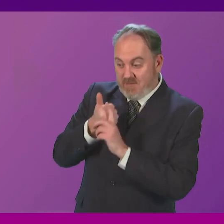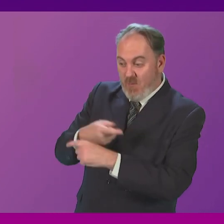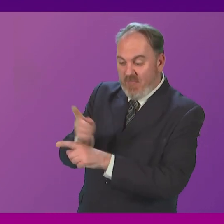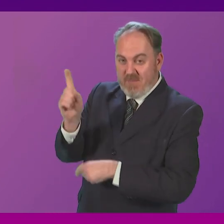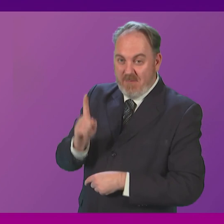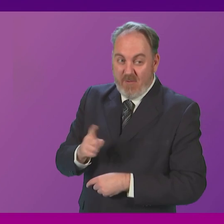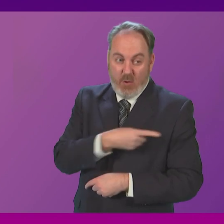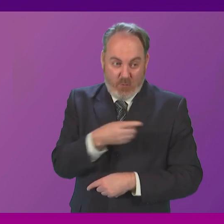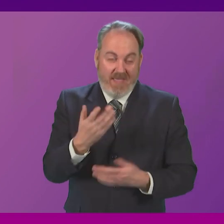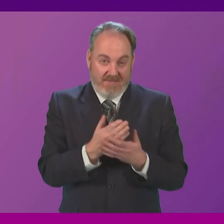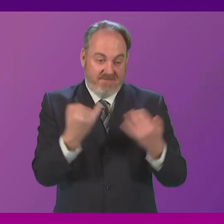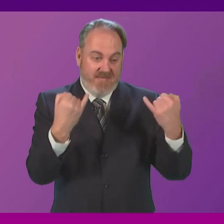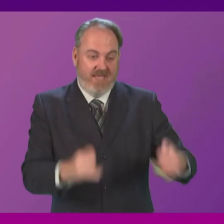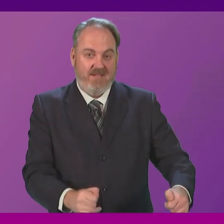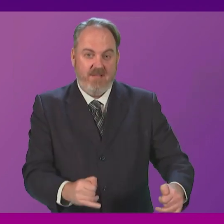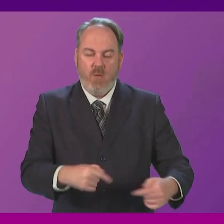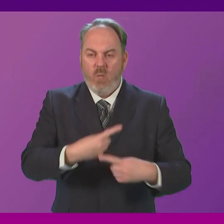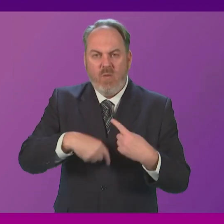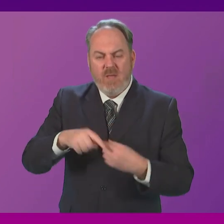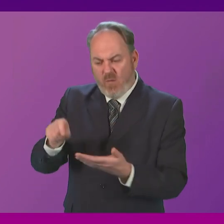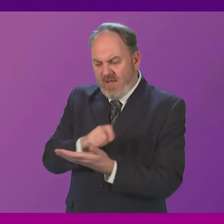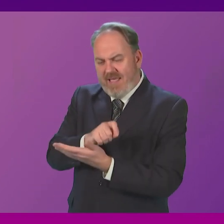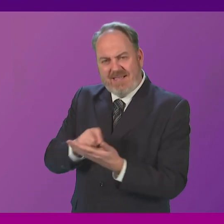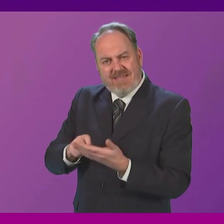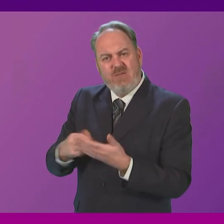We were all elected to solve the big challenges facing Scotland.